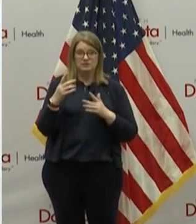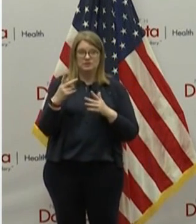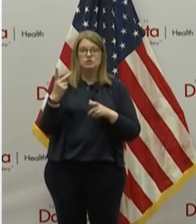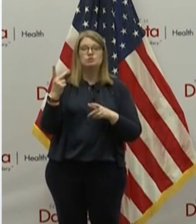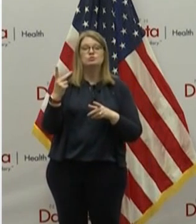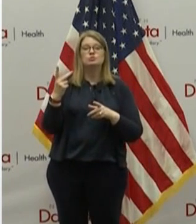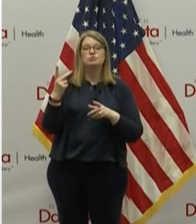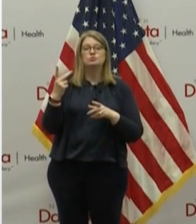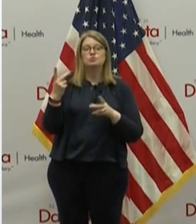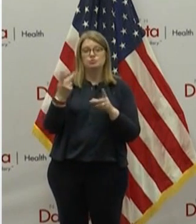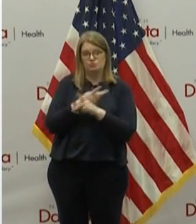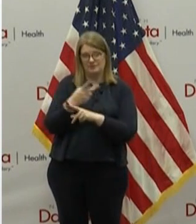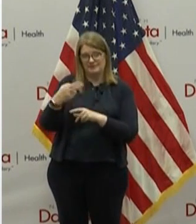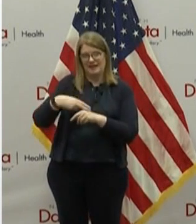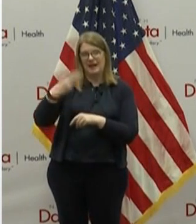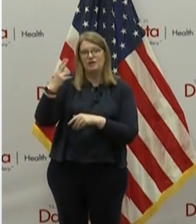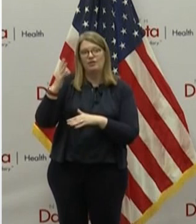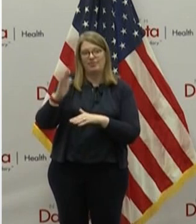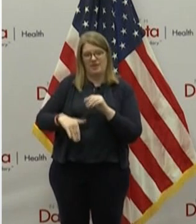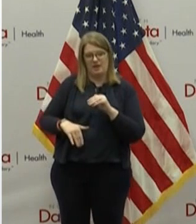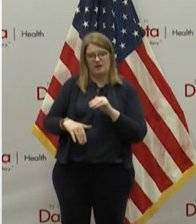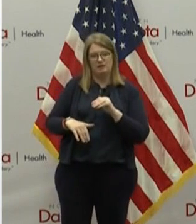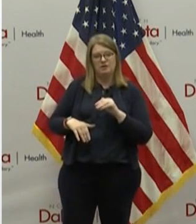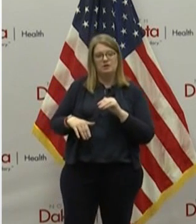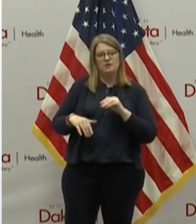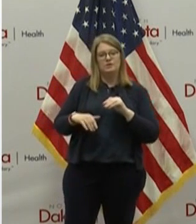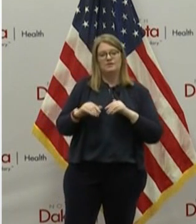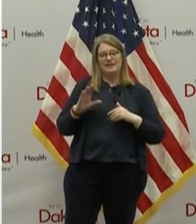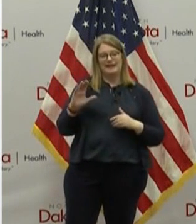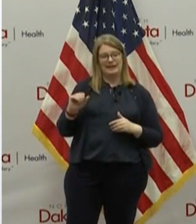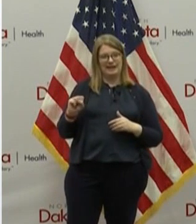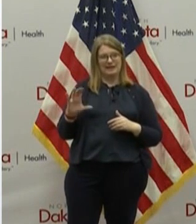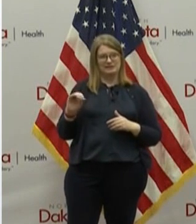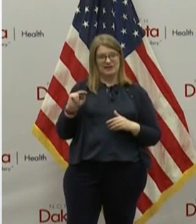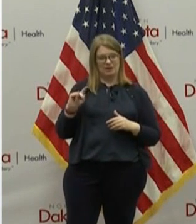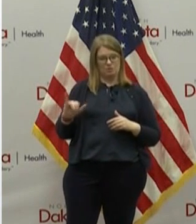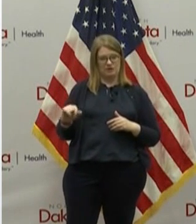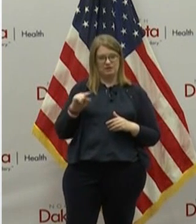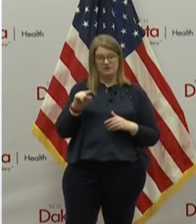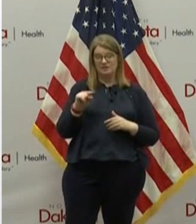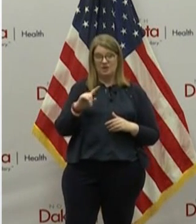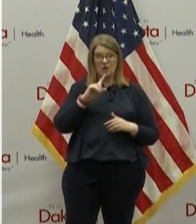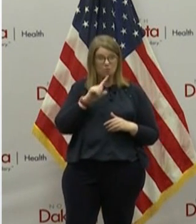BUT THE CASES PER CAPITA IN SOME OF THOSE COUNTIES OR UP IN WALSH